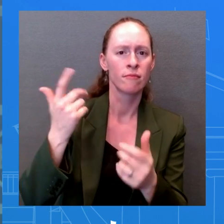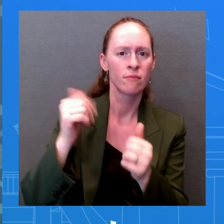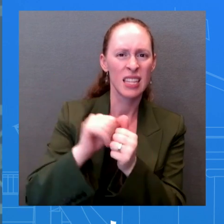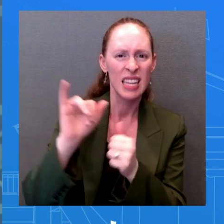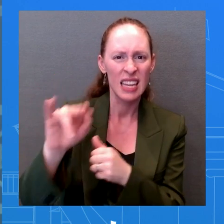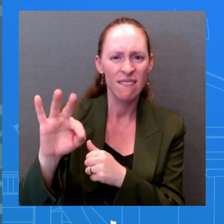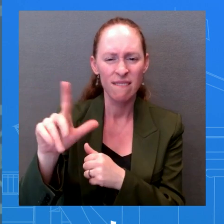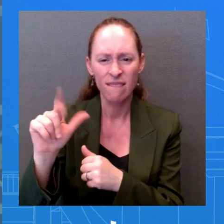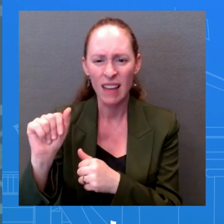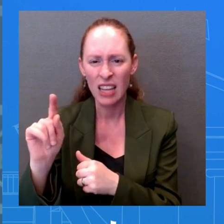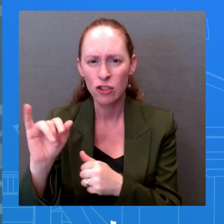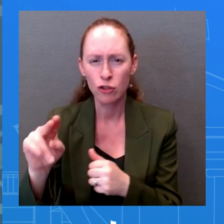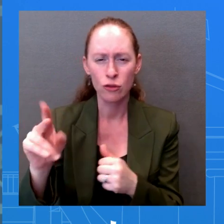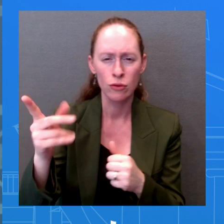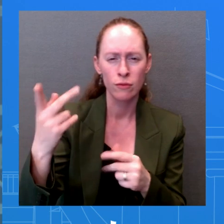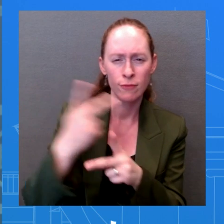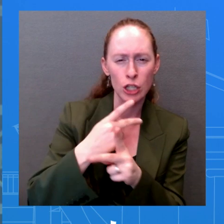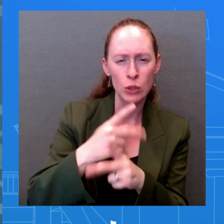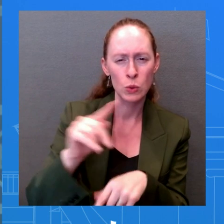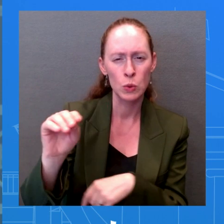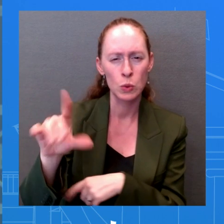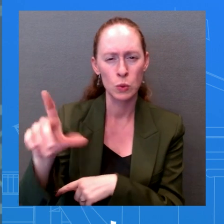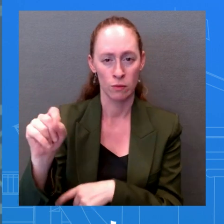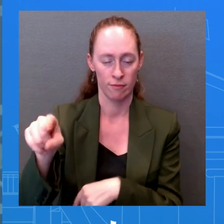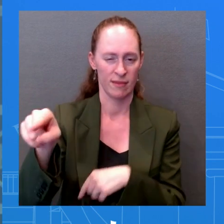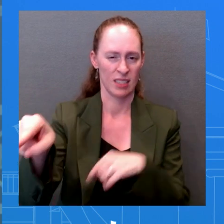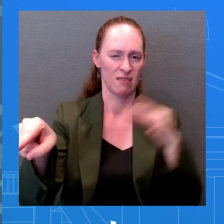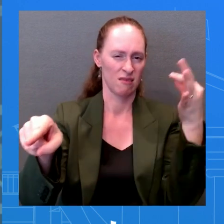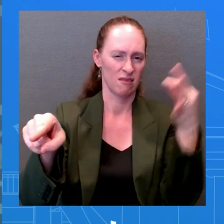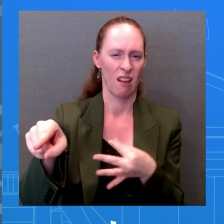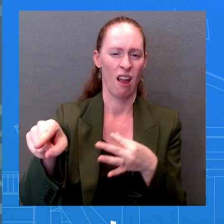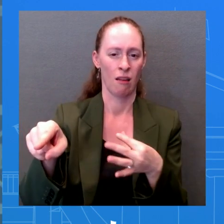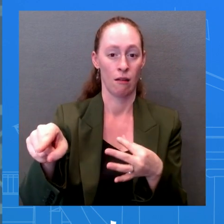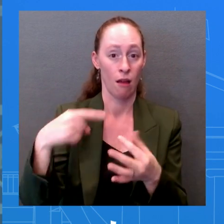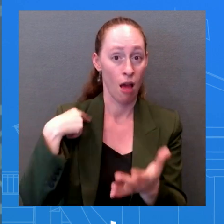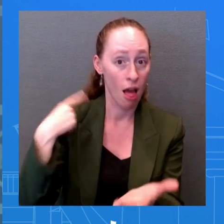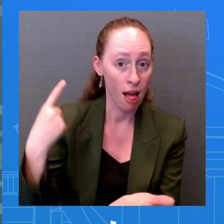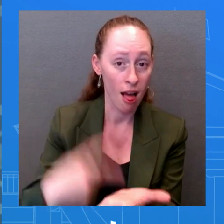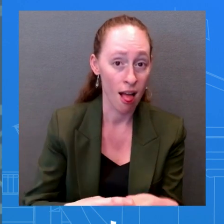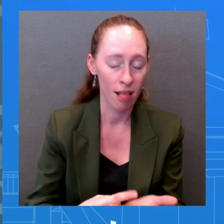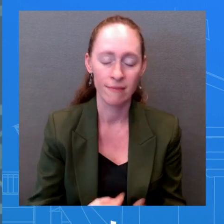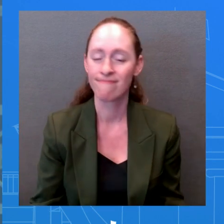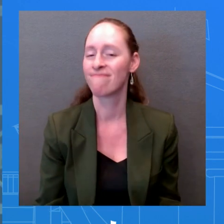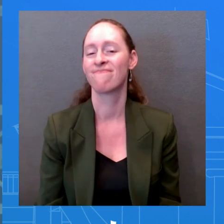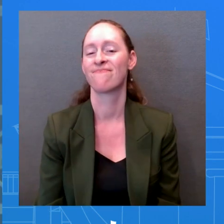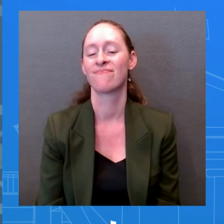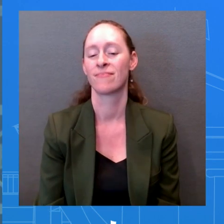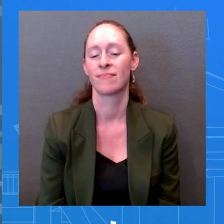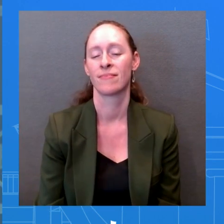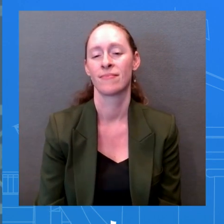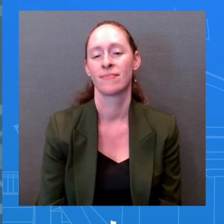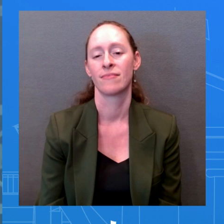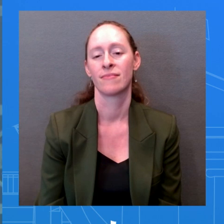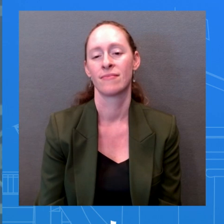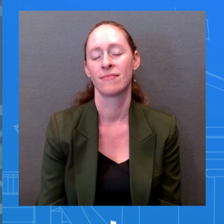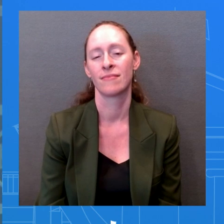Again, they're independent, so we will not comment on that. But look, we also understand that, you know,